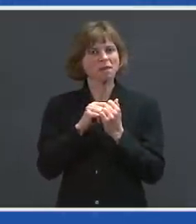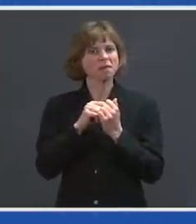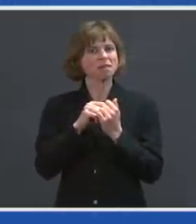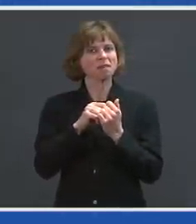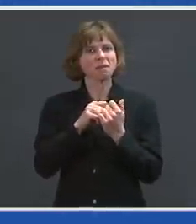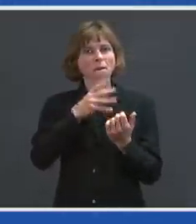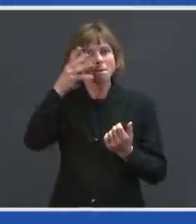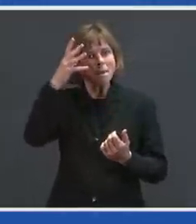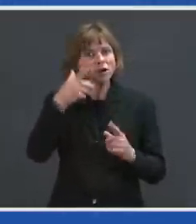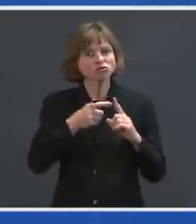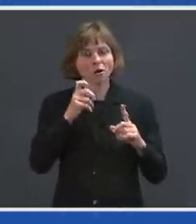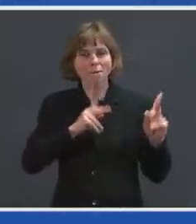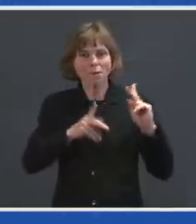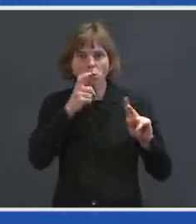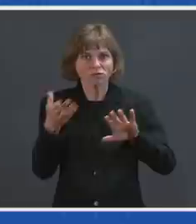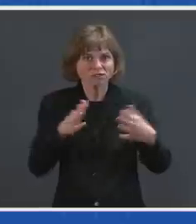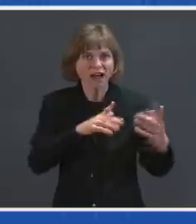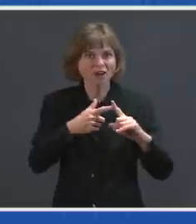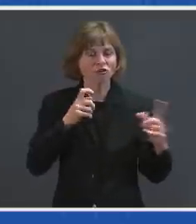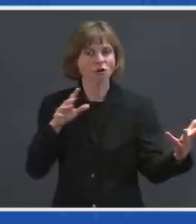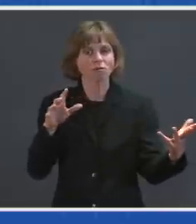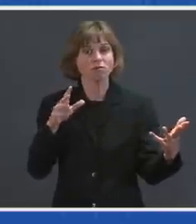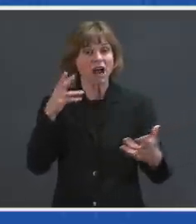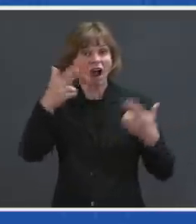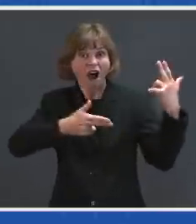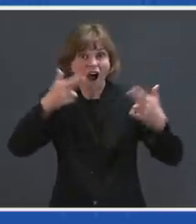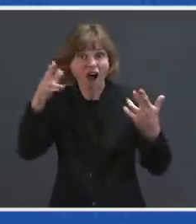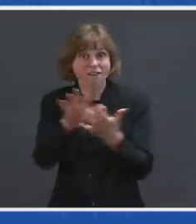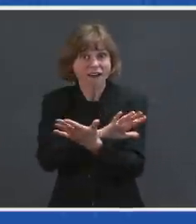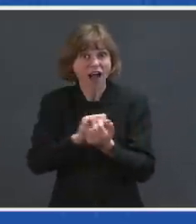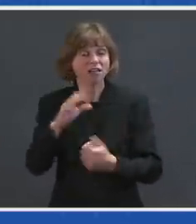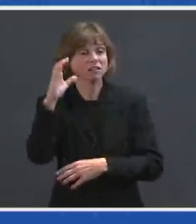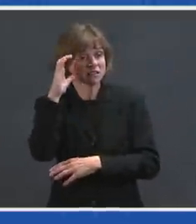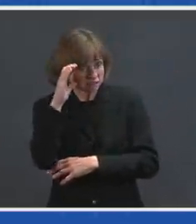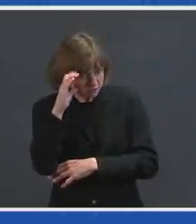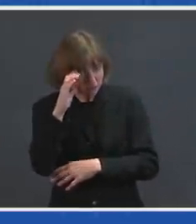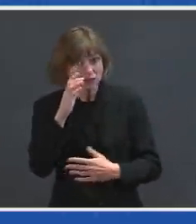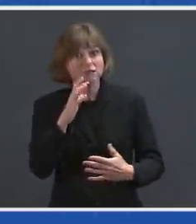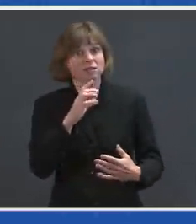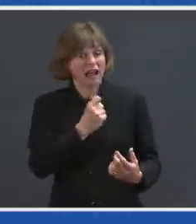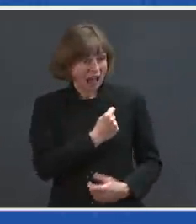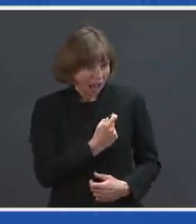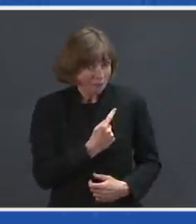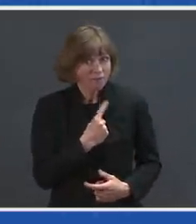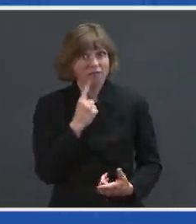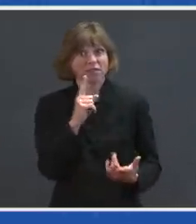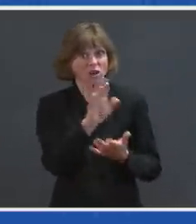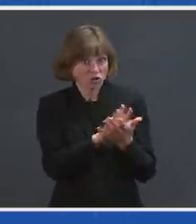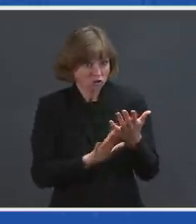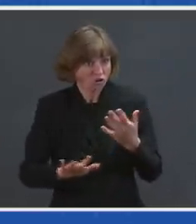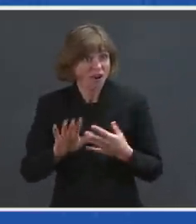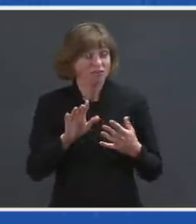listening to them and offering them the empathy, grace and courage that he can give them as someone